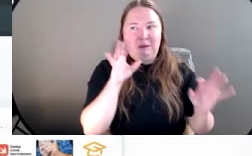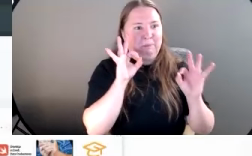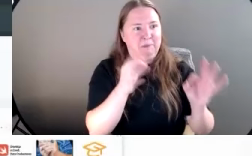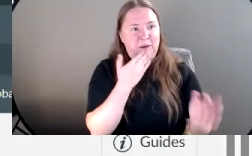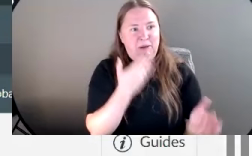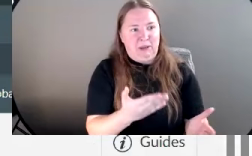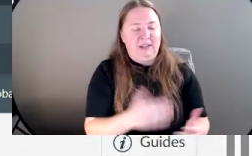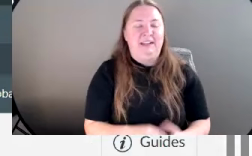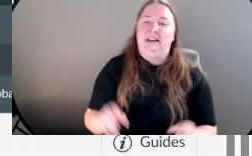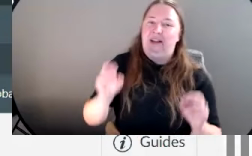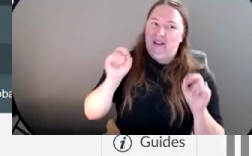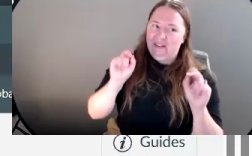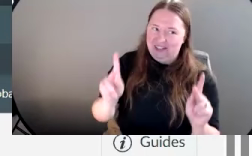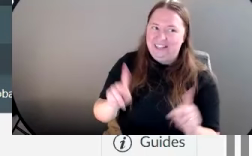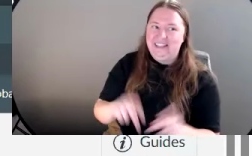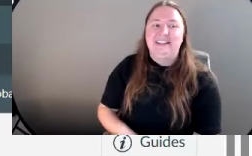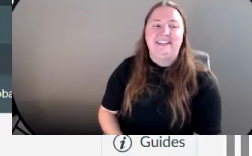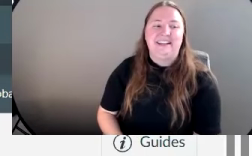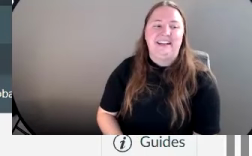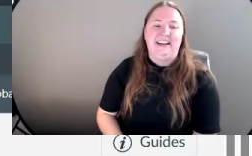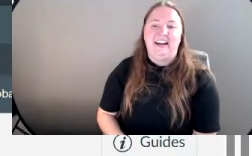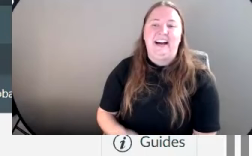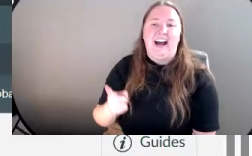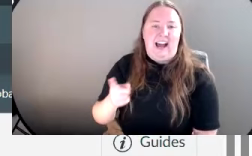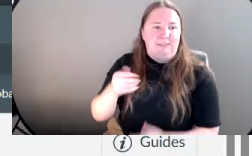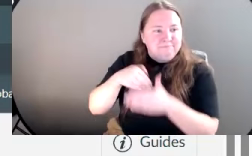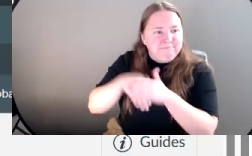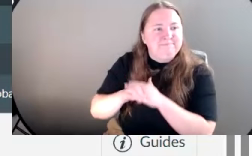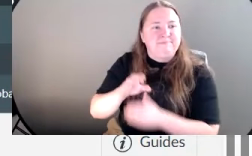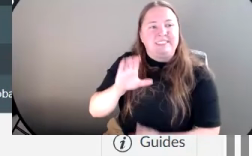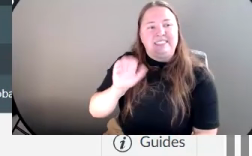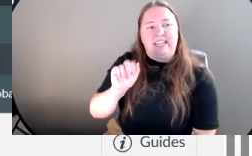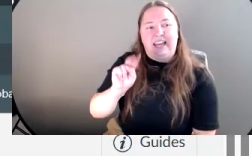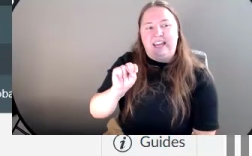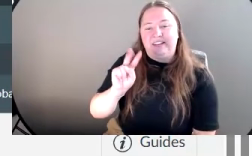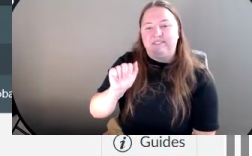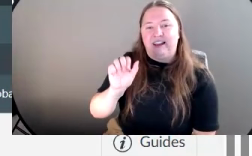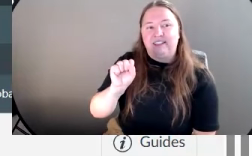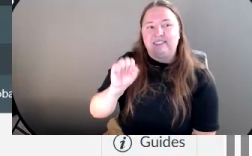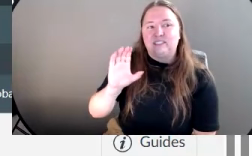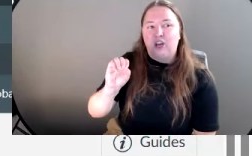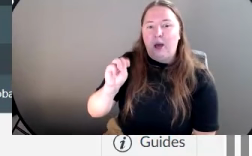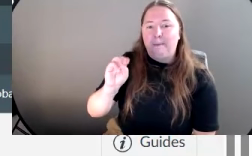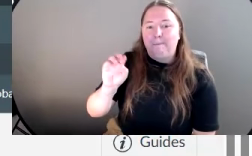Okay. And I actually I made it into Canvas. Commons. So I'm going to do a search real quick while I'm in there.